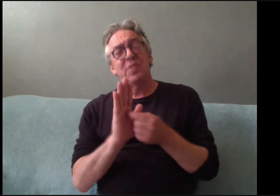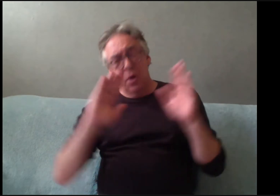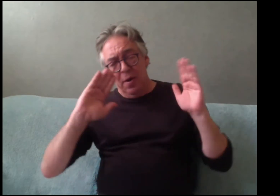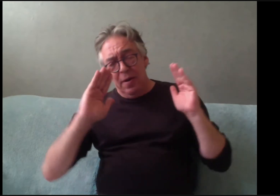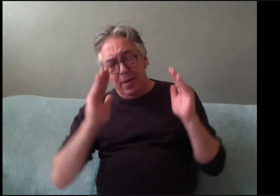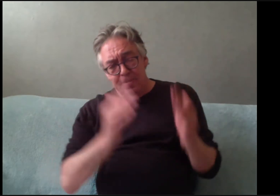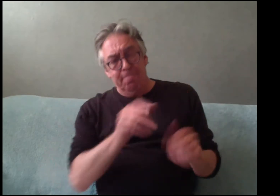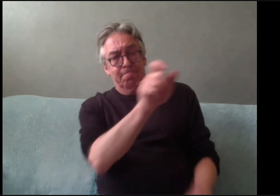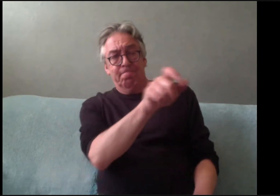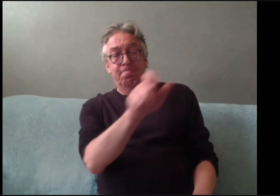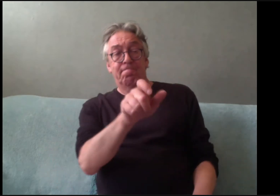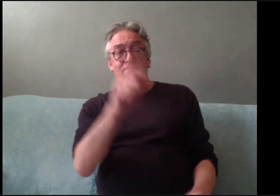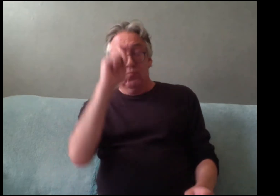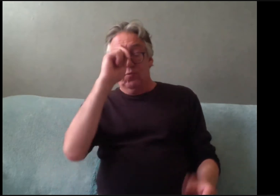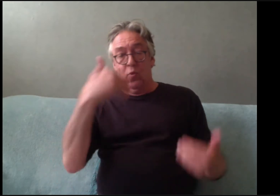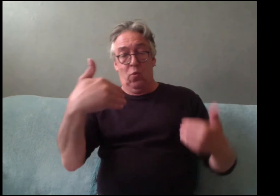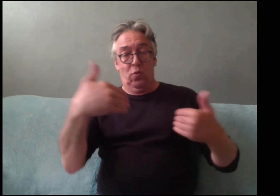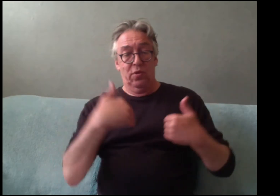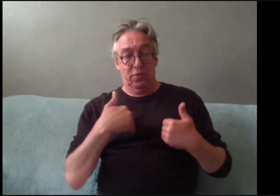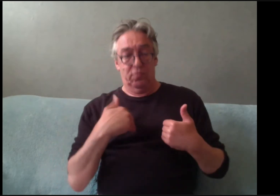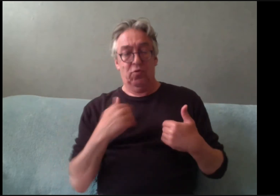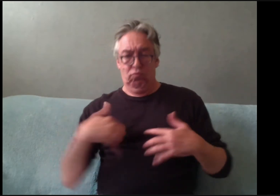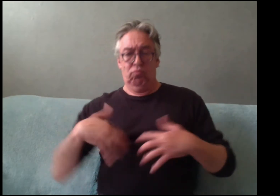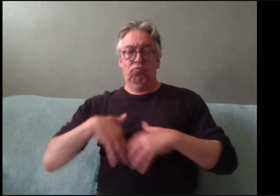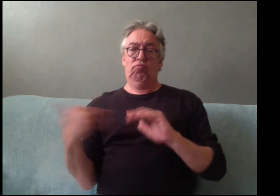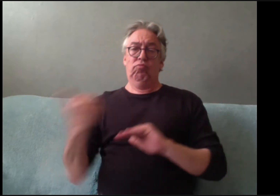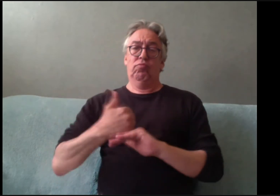And, thirdly, to guarantee their continuity of accompaniment,